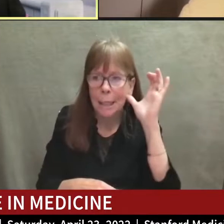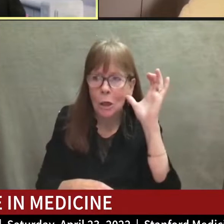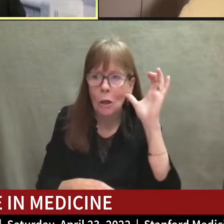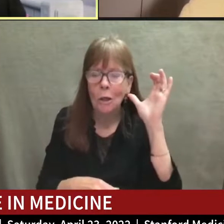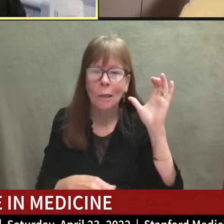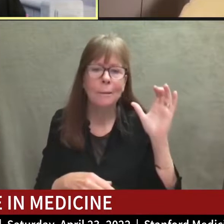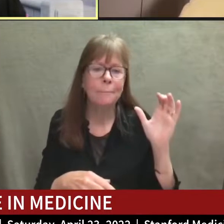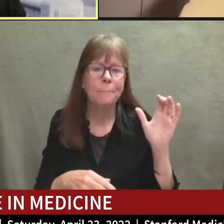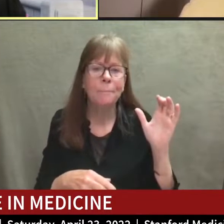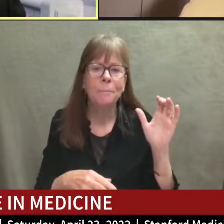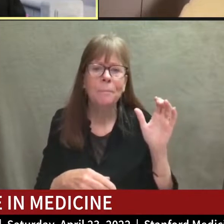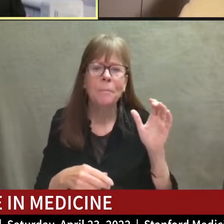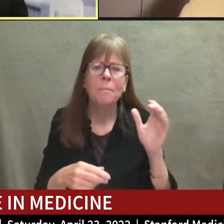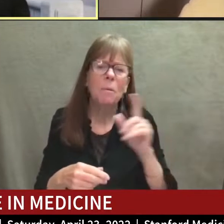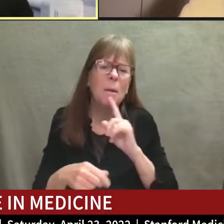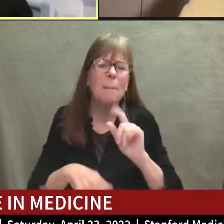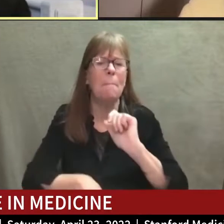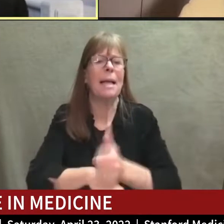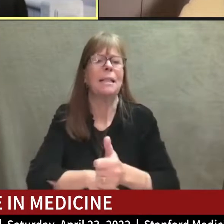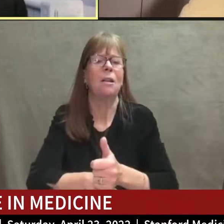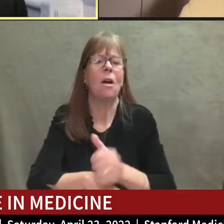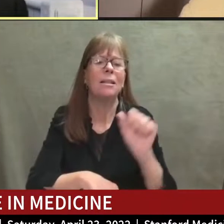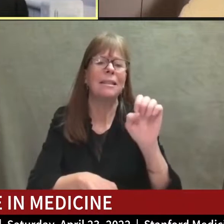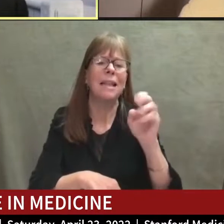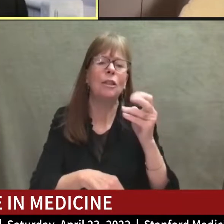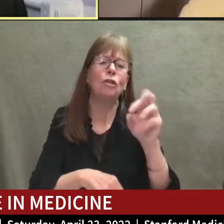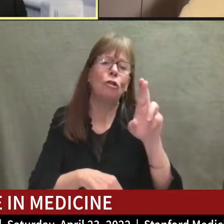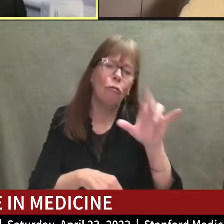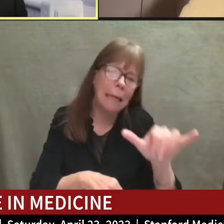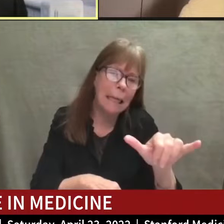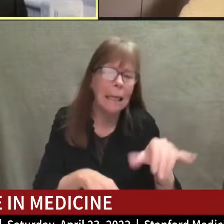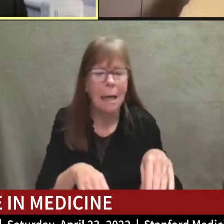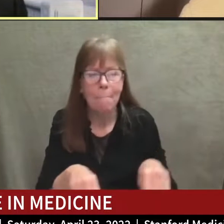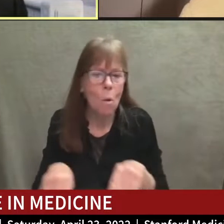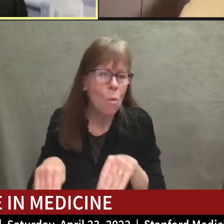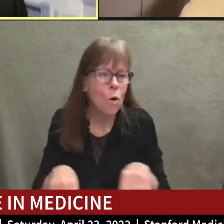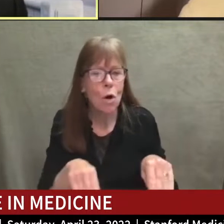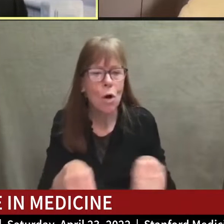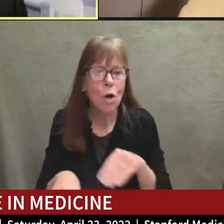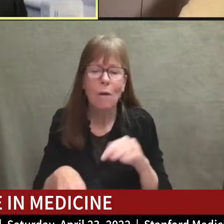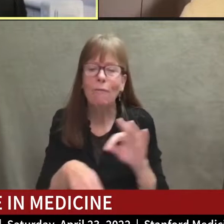you know, things that are based on sensory and motor function. But there is still a